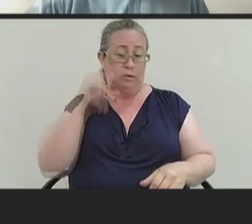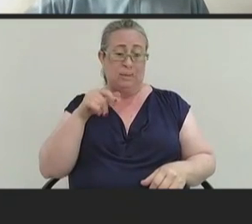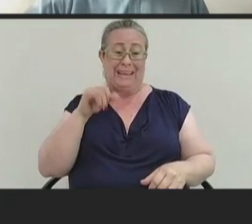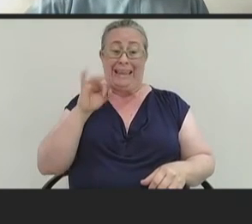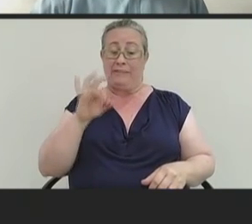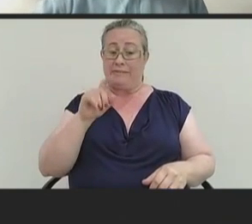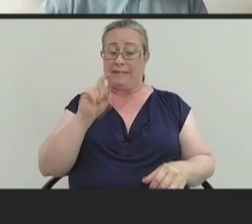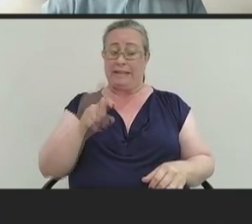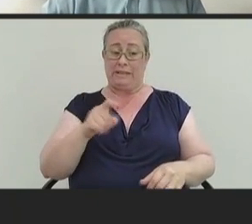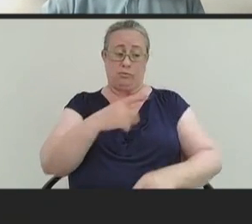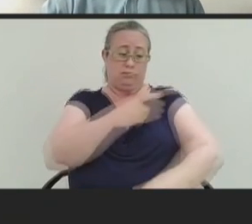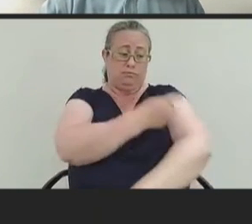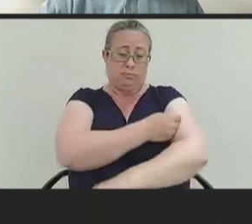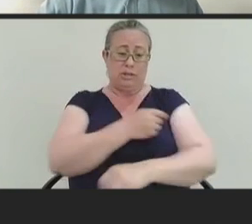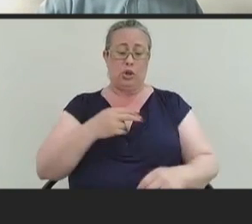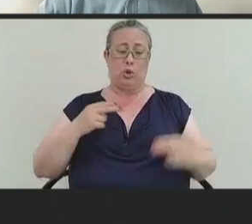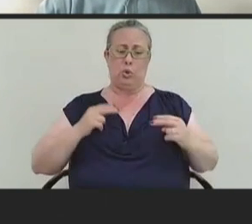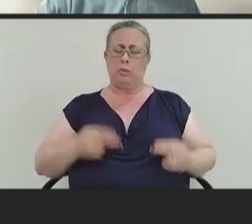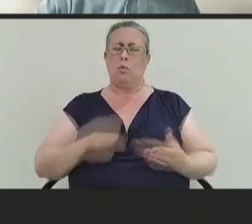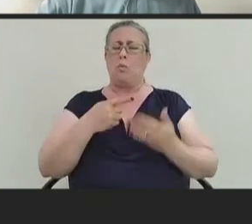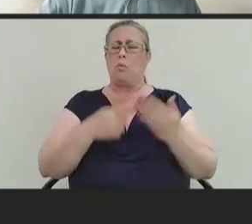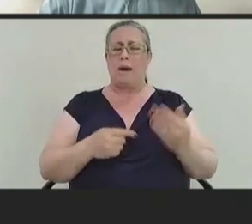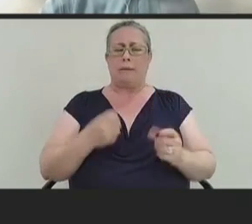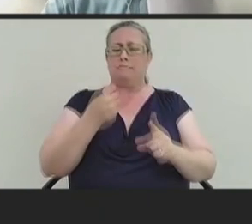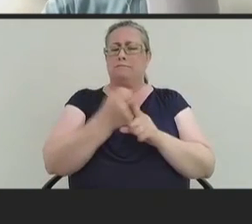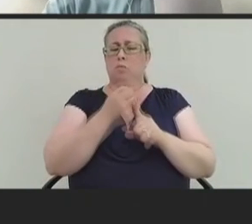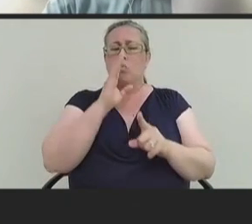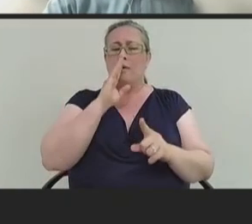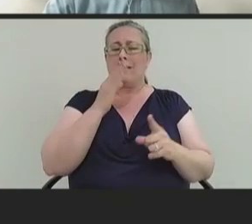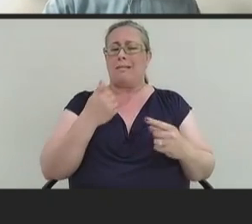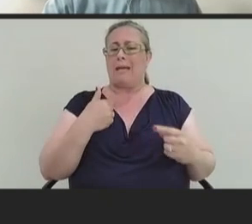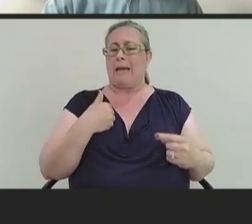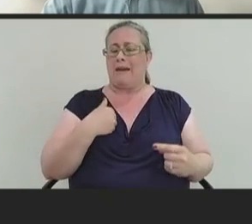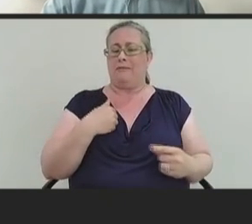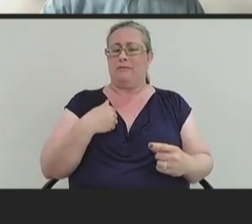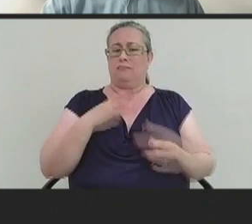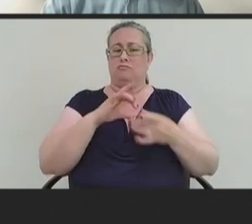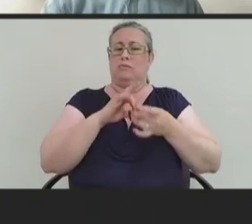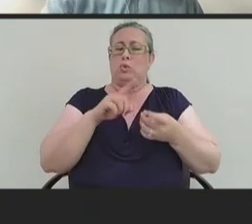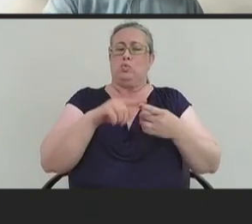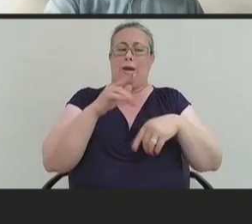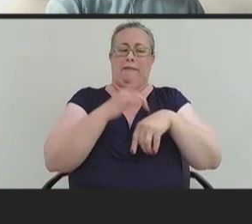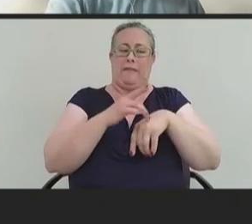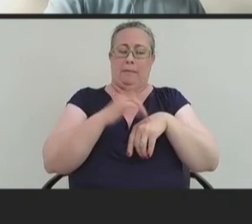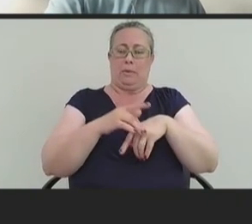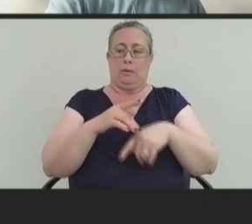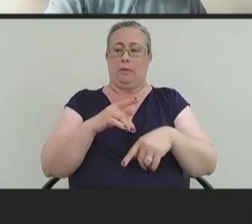humans? What impact would that have on the availability of seasonal influenza vaccine?